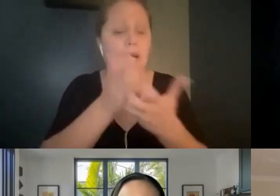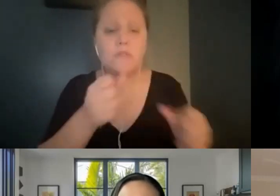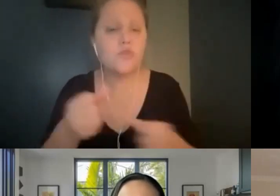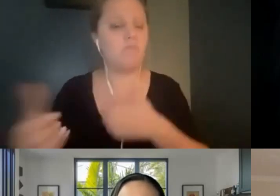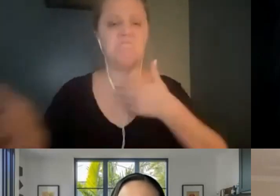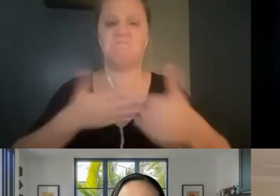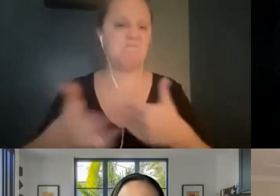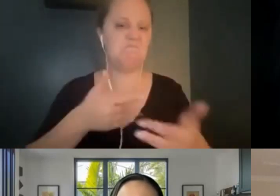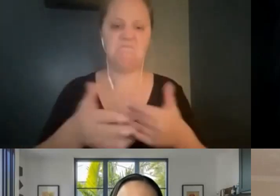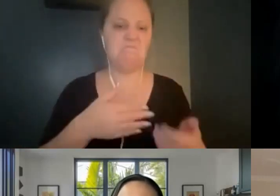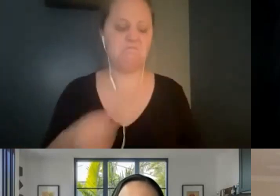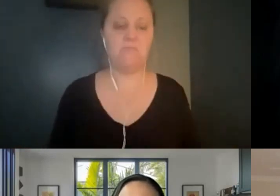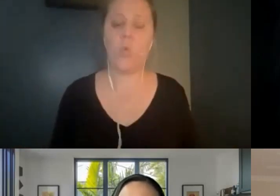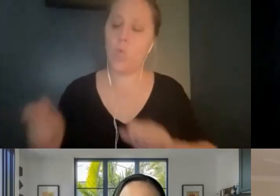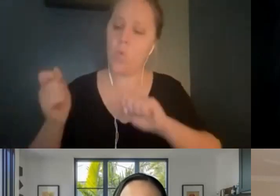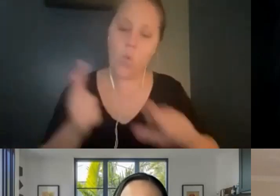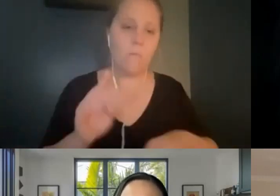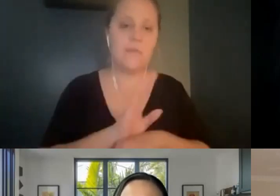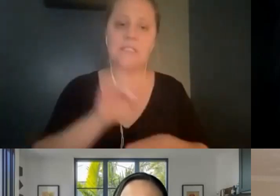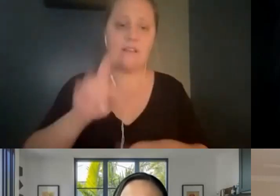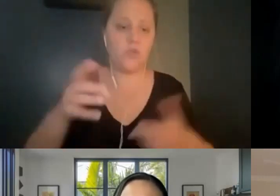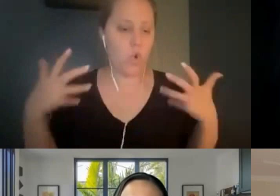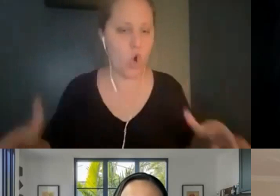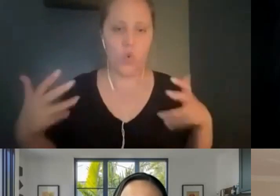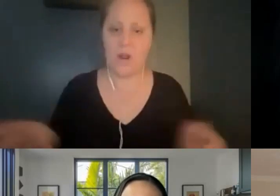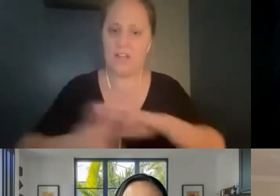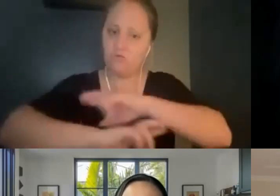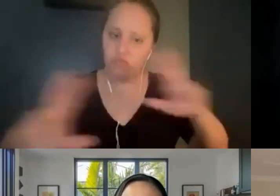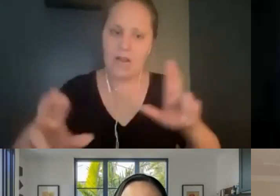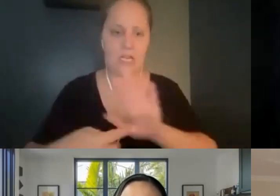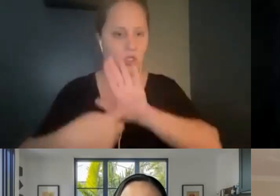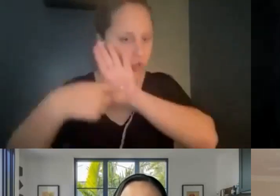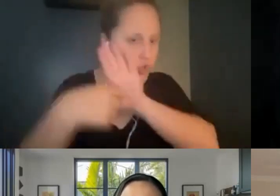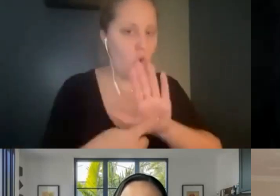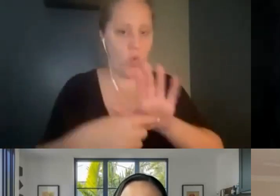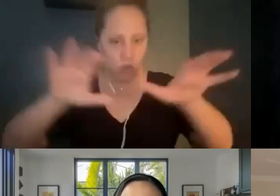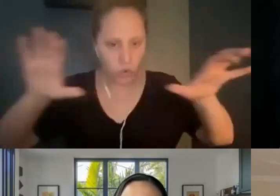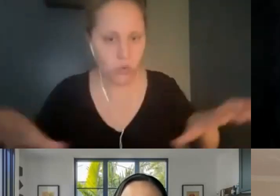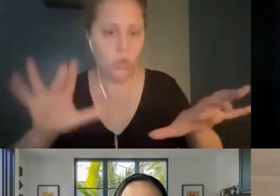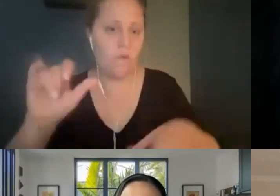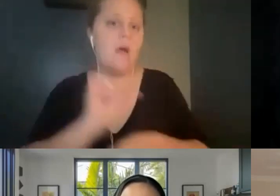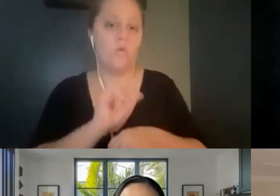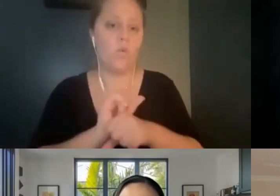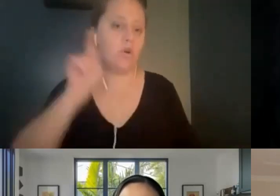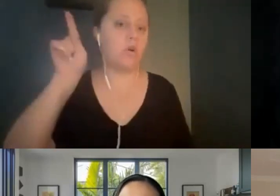Businesses have to buy in from the top and they have to show it. Do the work. Make the changes.